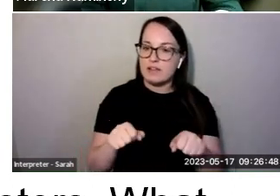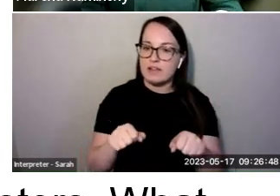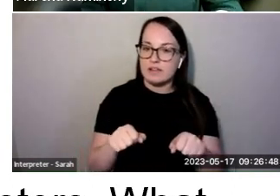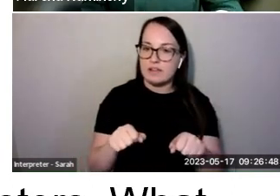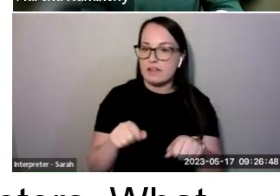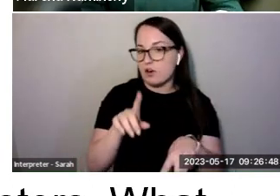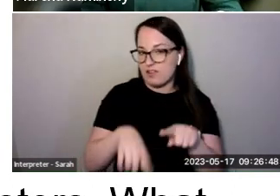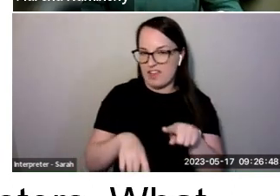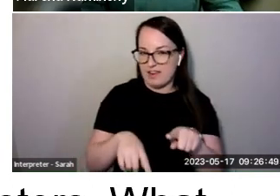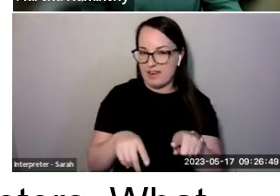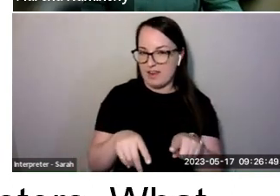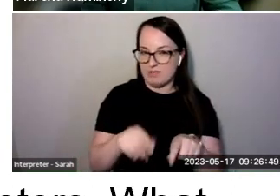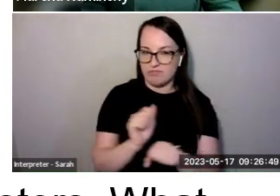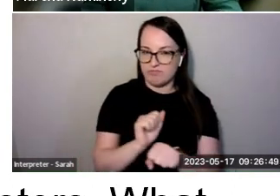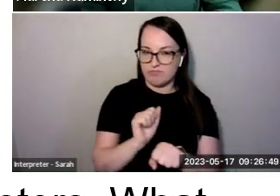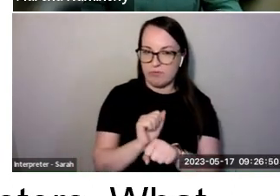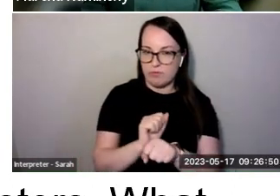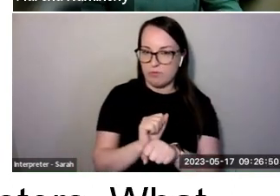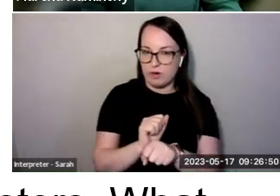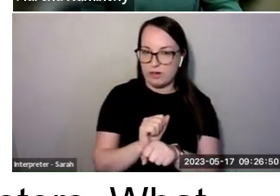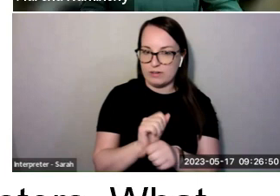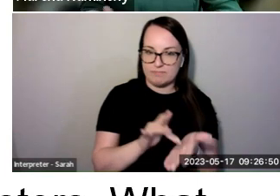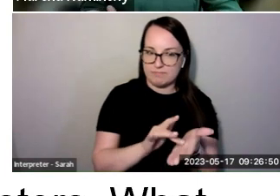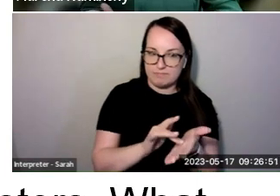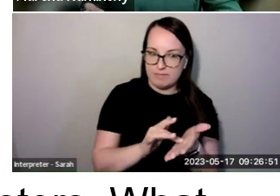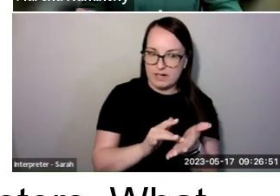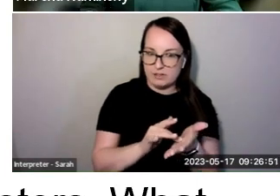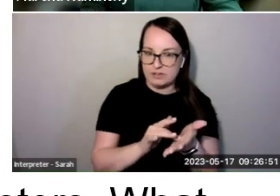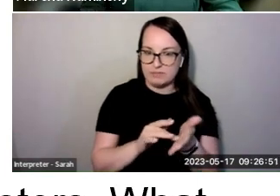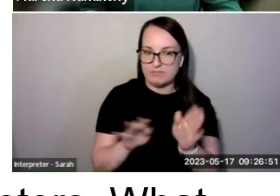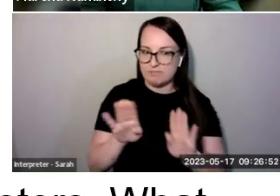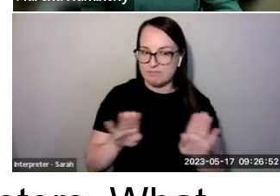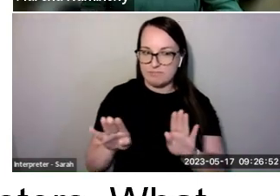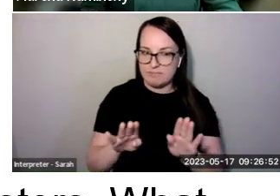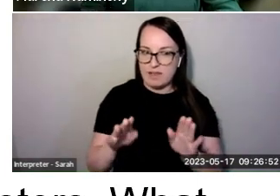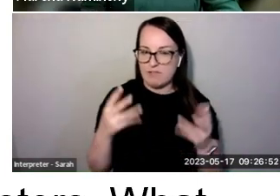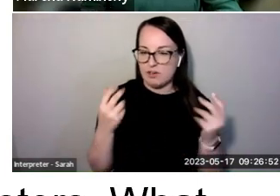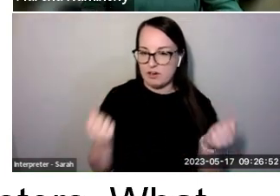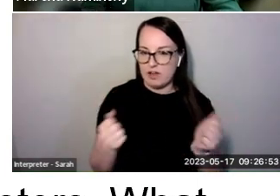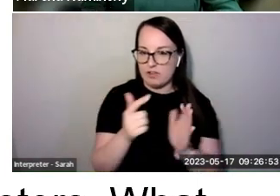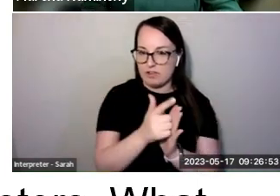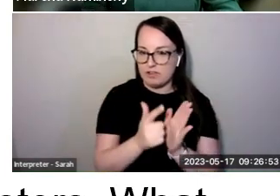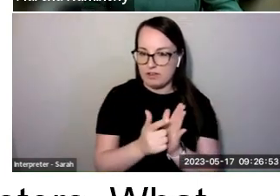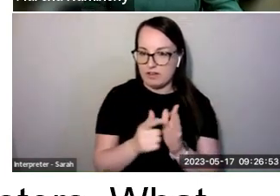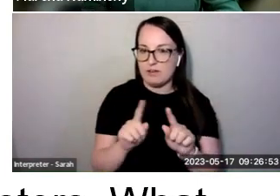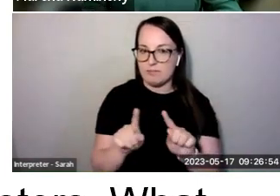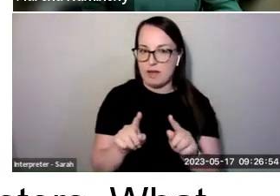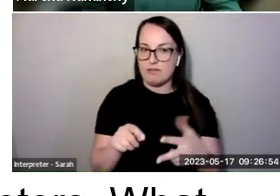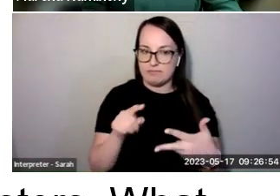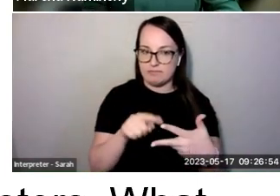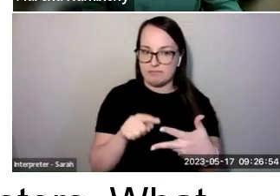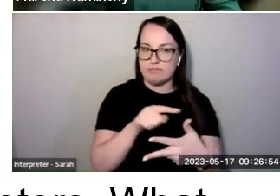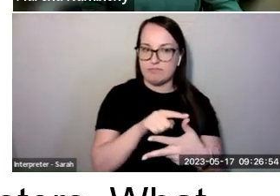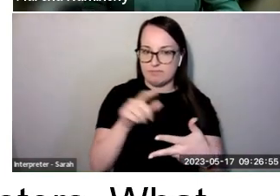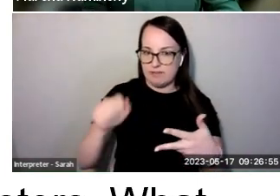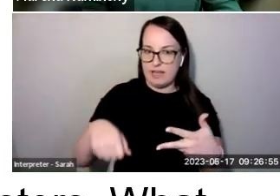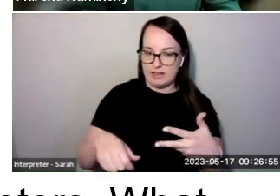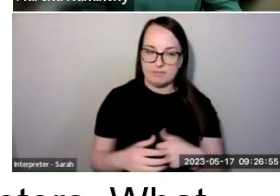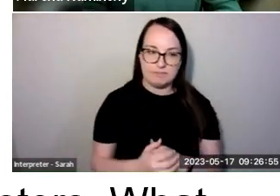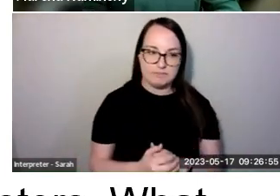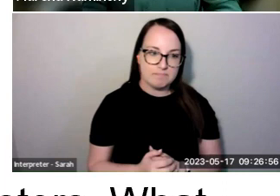newest licensed, certified interpreters, are unable to work in healthcare, behavioral health or legal.